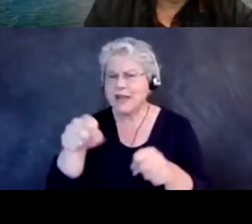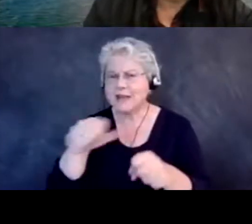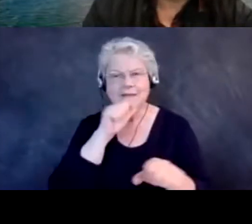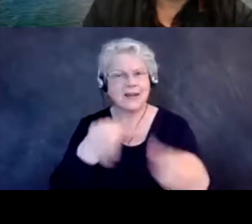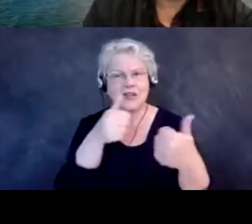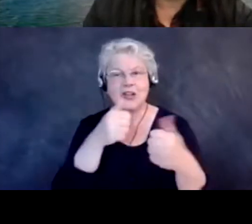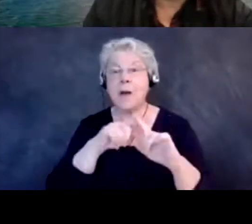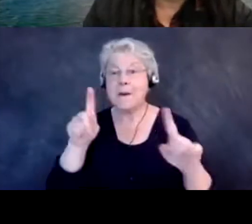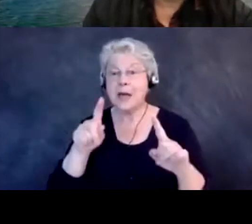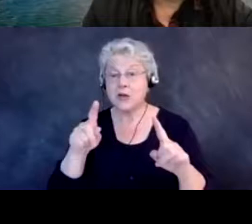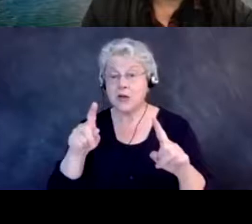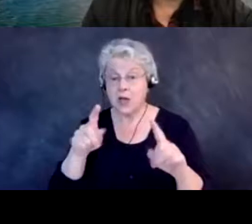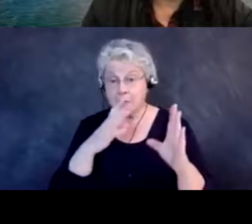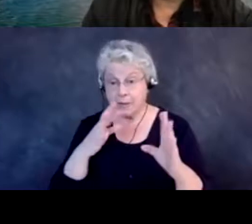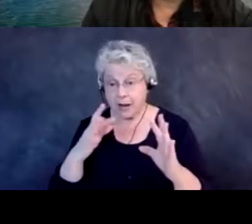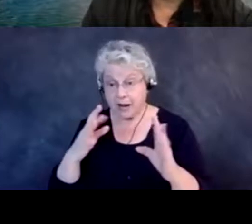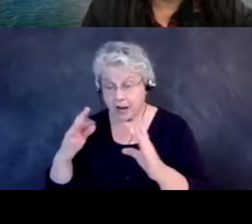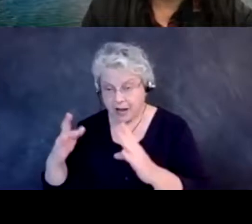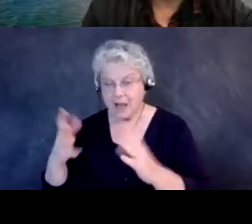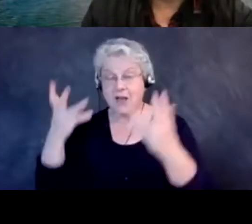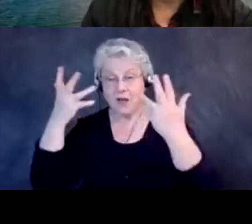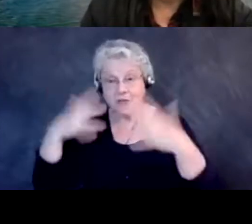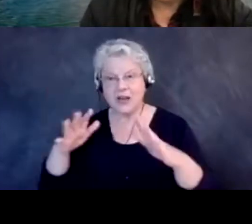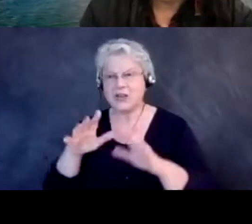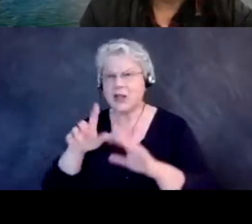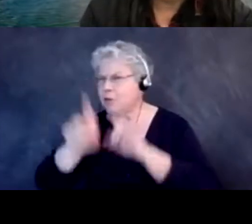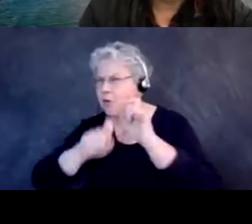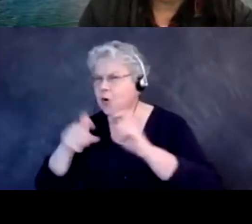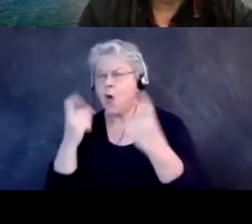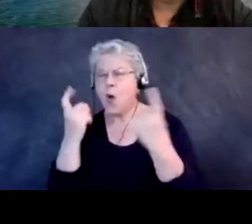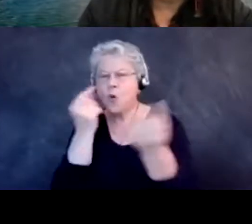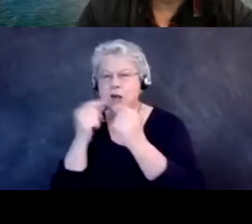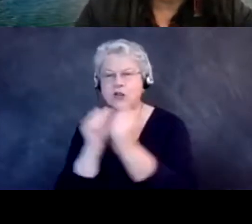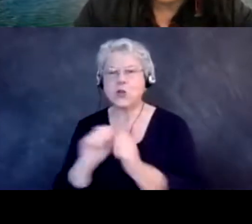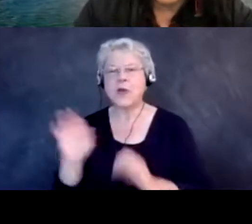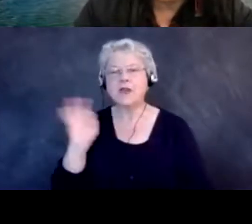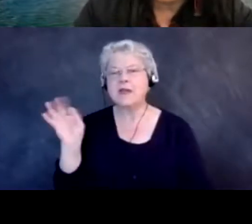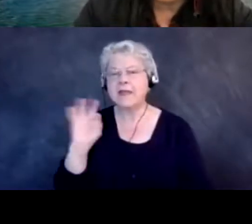planning process, you start thinking and asking them, what can you do with no money? What change,